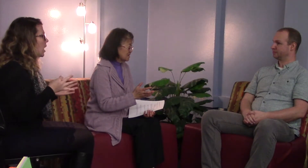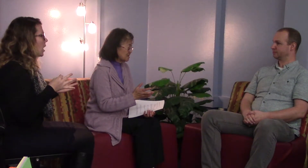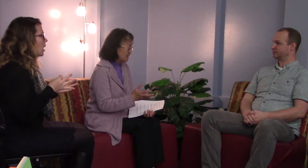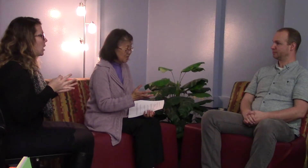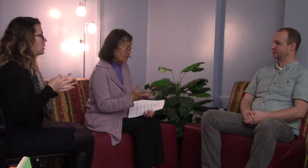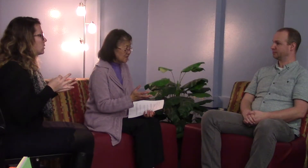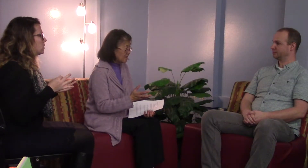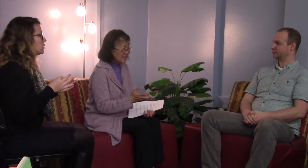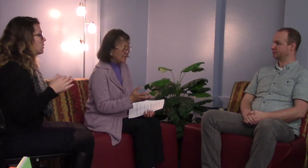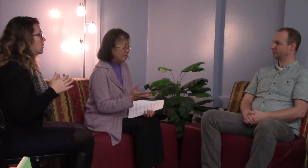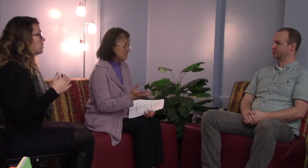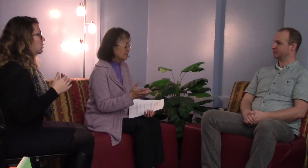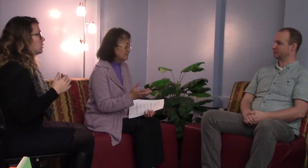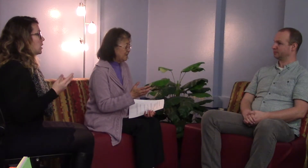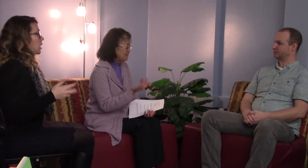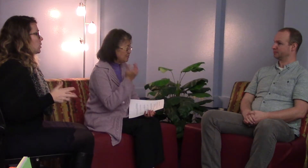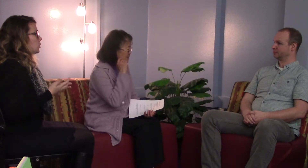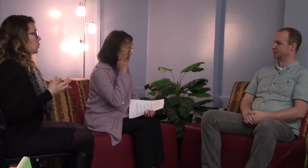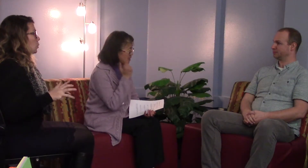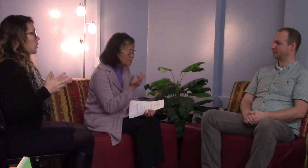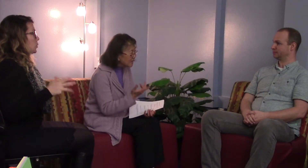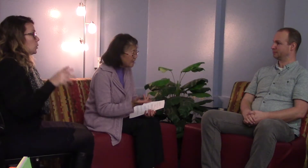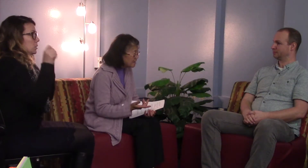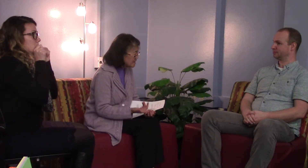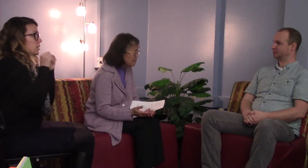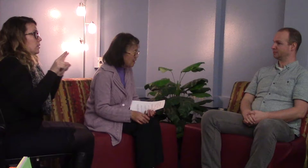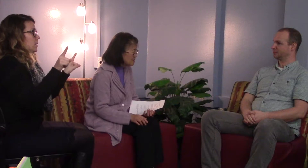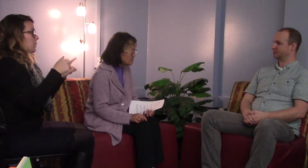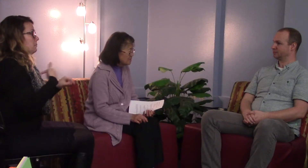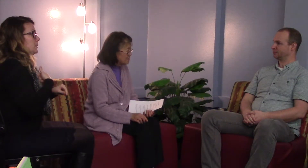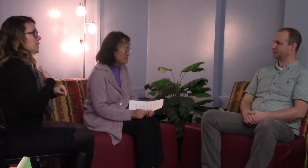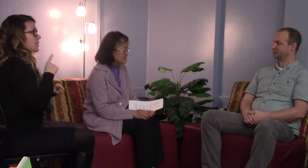because they think they can handle it, maybe with some hearing aid. Is that possible?